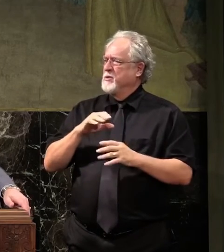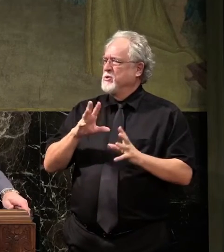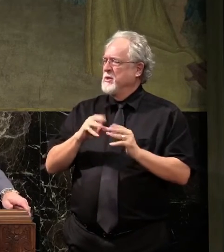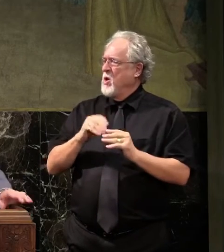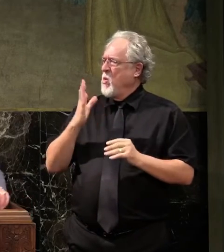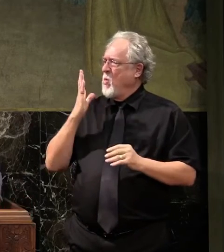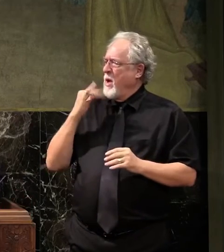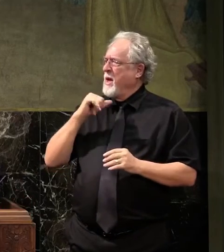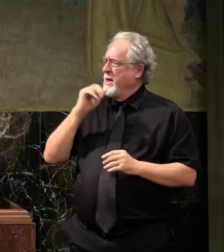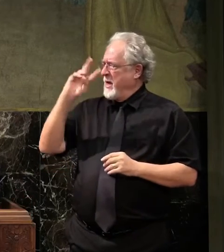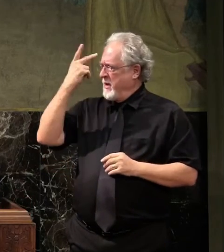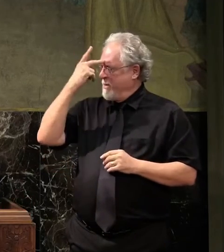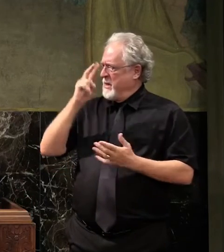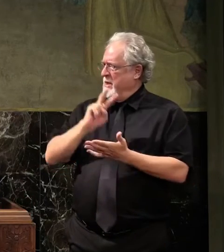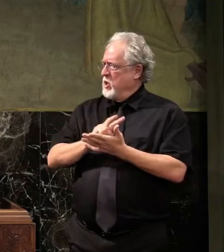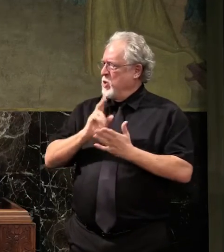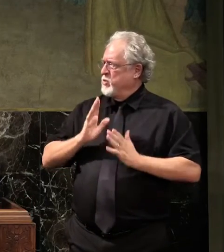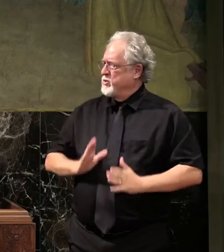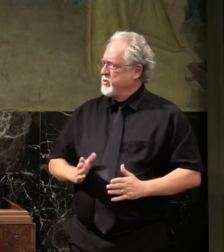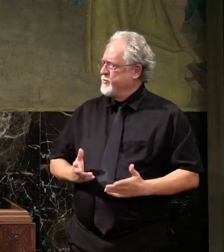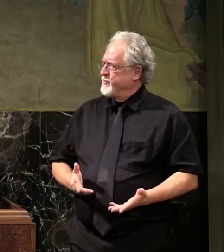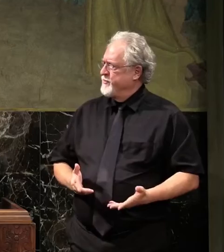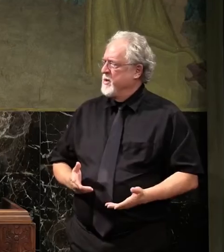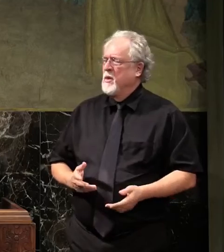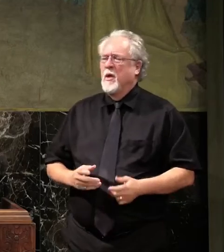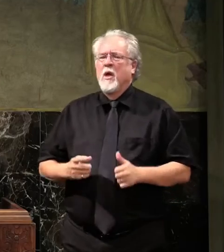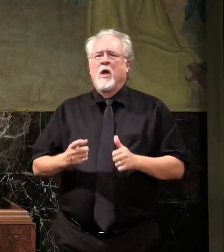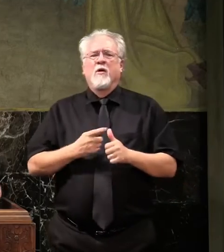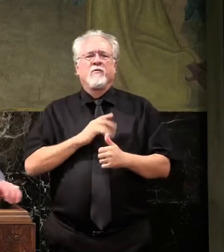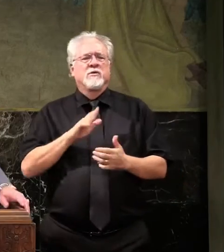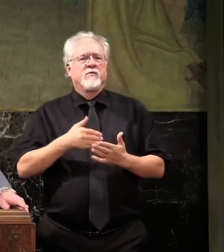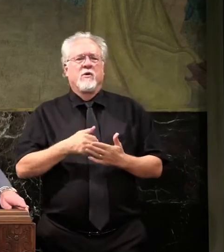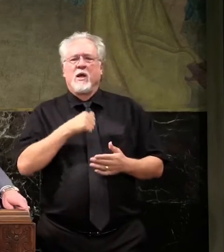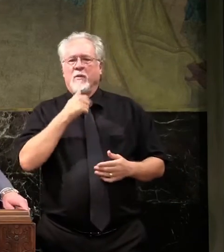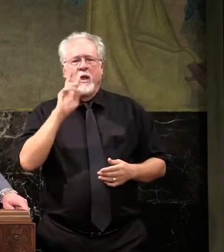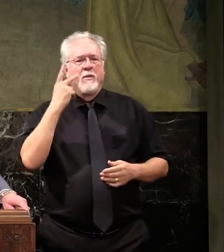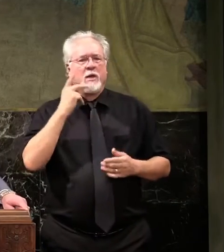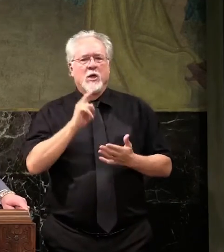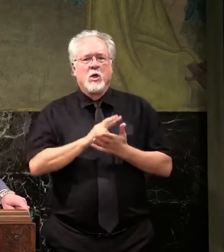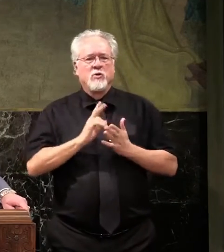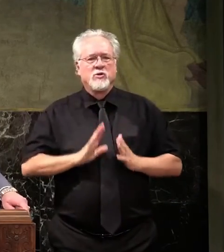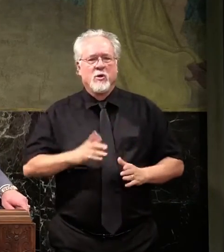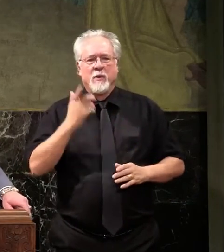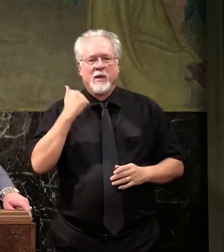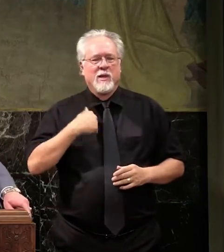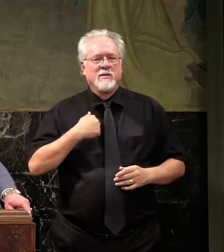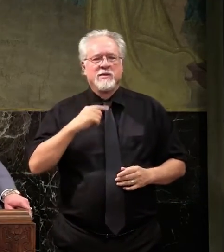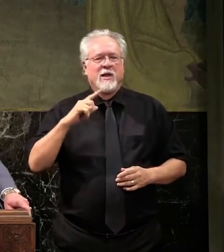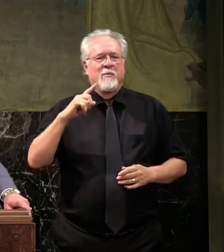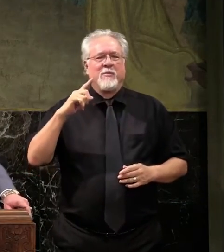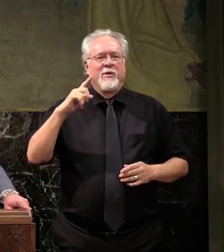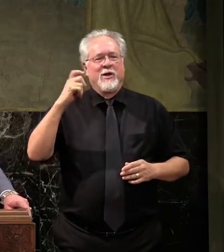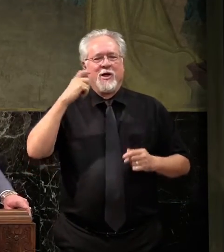Well first of all, I'm not a political loser because I'm the Governor of the great state of Louisiana.